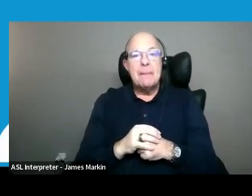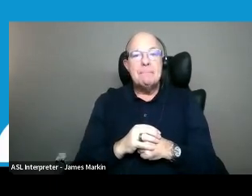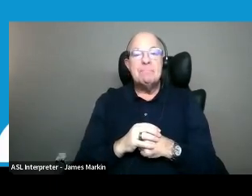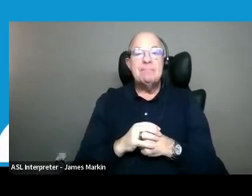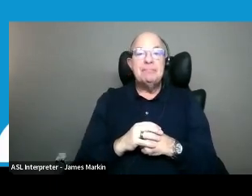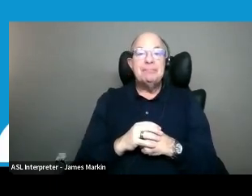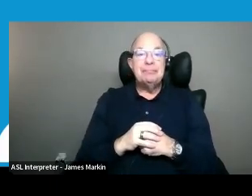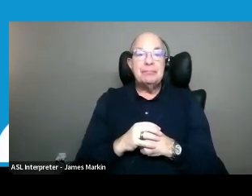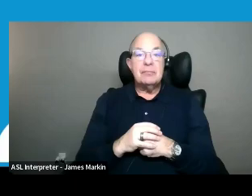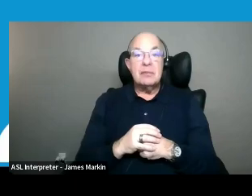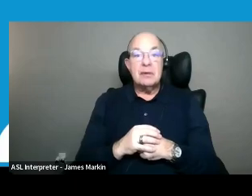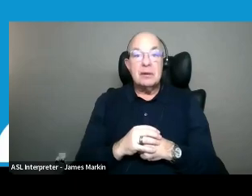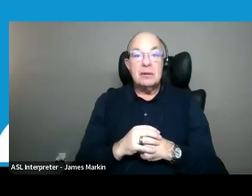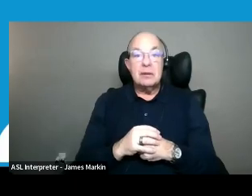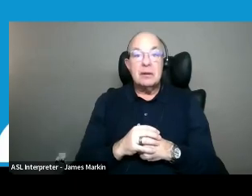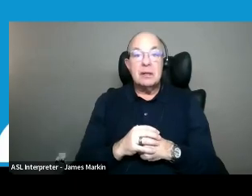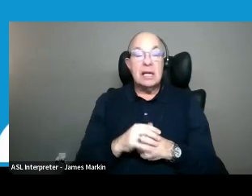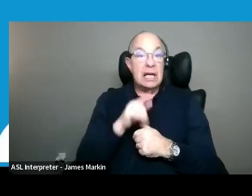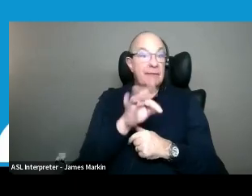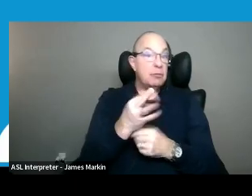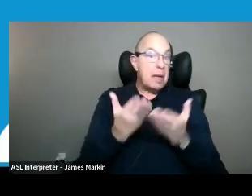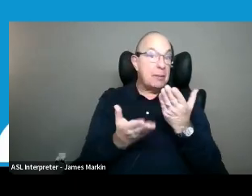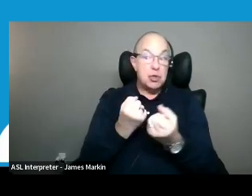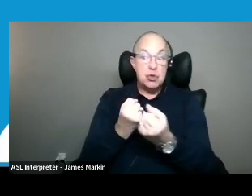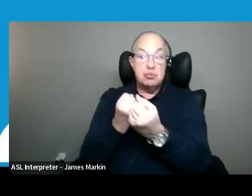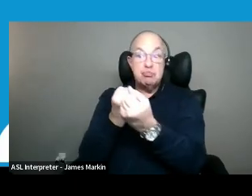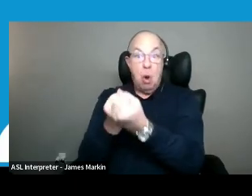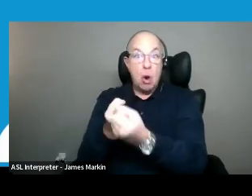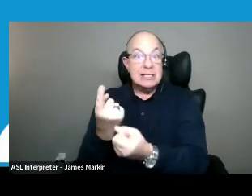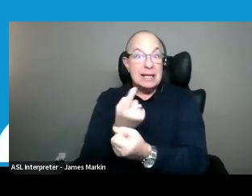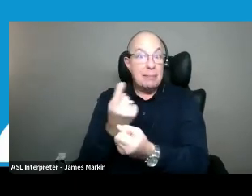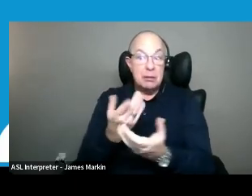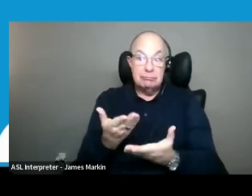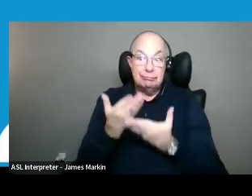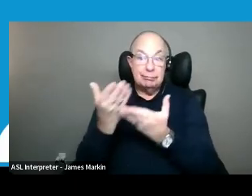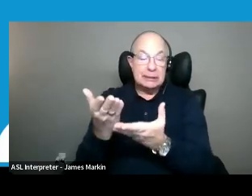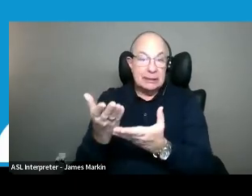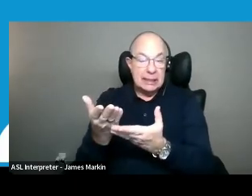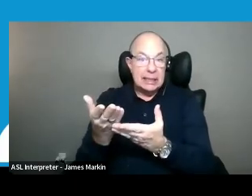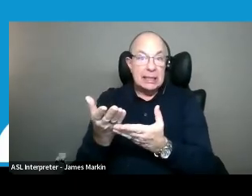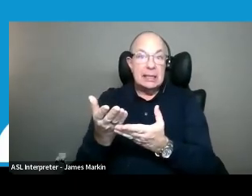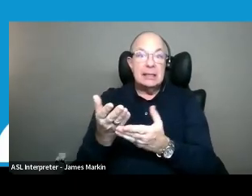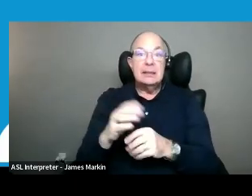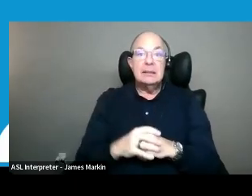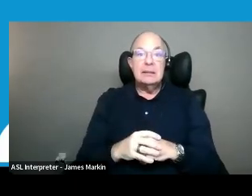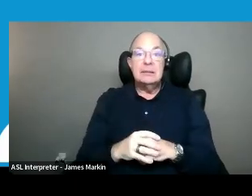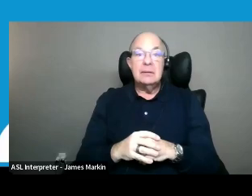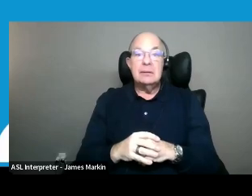Shannon Spencer (she/her): And if you're in support of something that they recommended in the staff proposed budget or not.